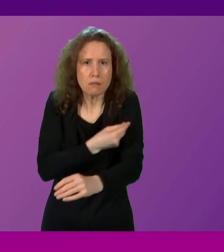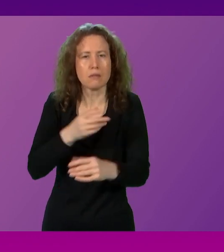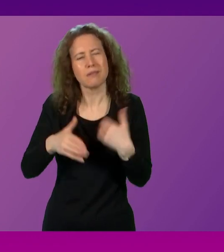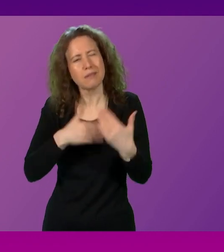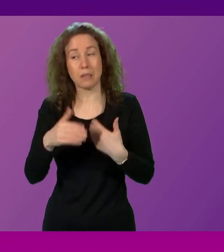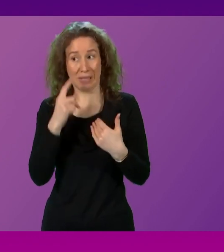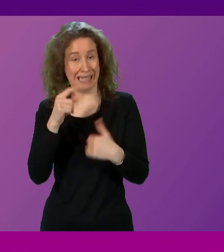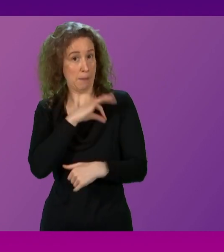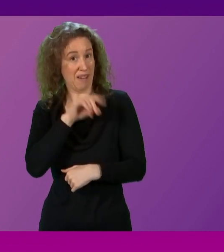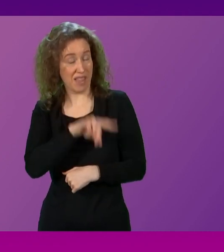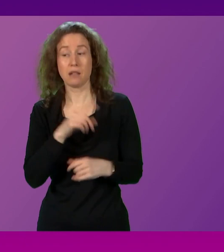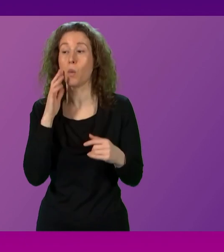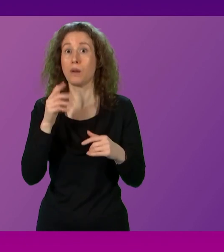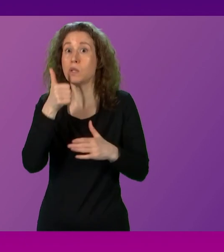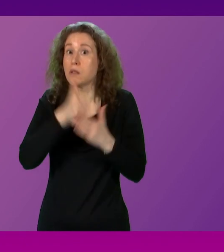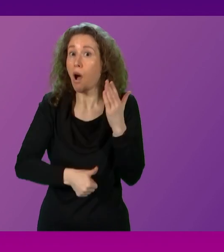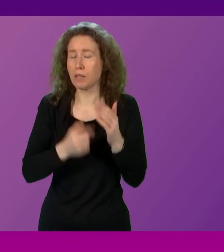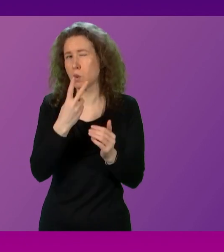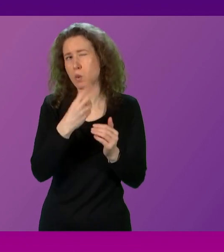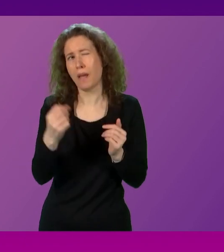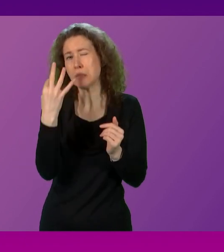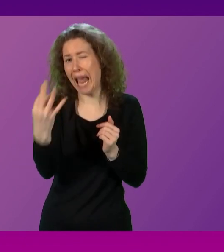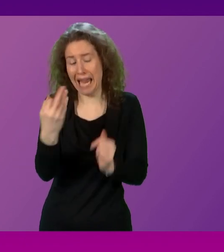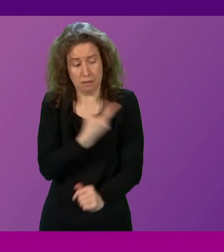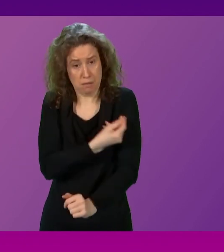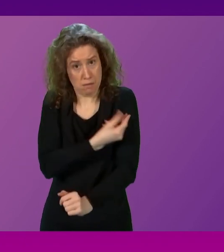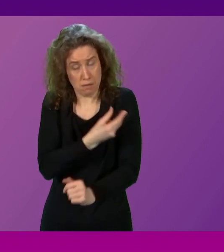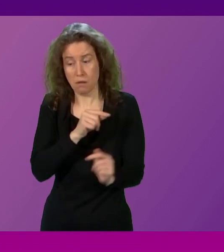that approach. Since the vaccination of girls started in 2008, the number of cases with